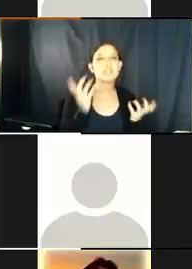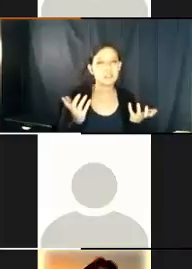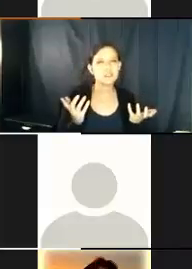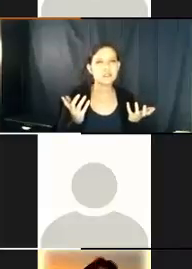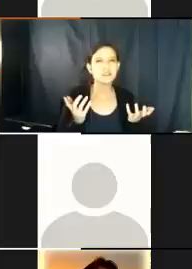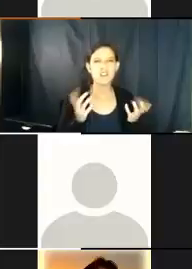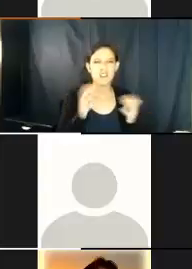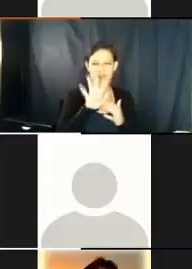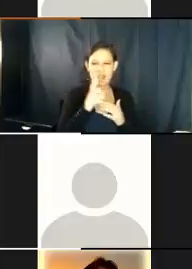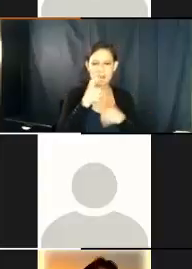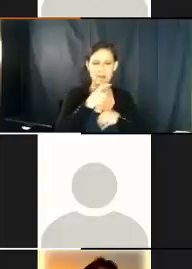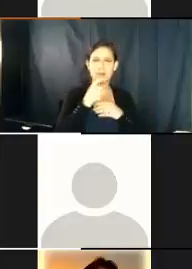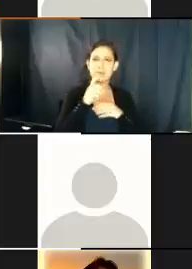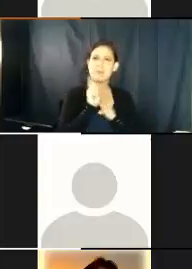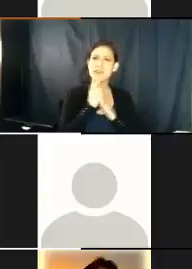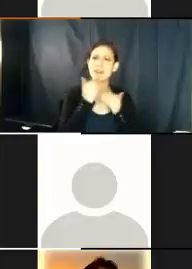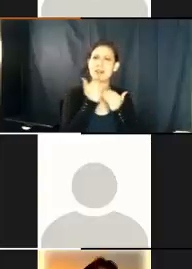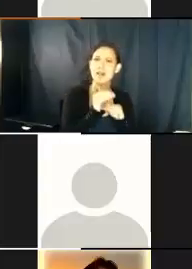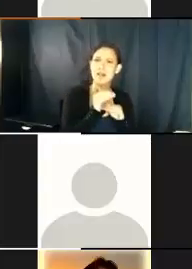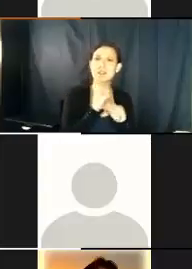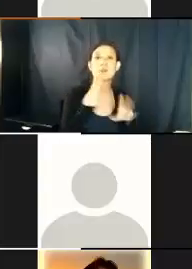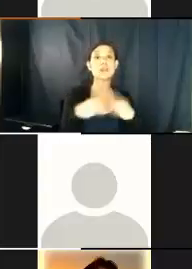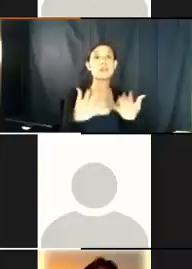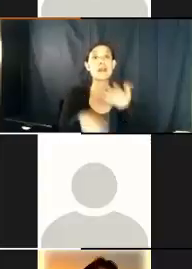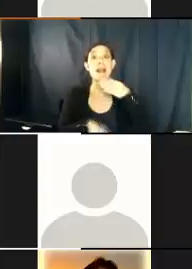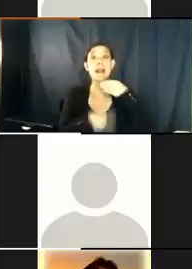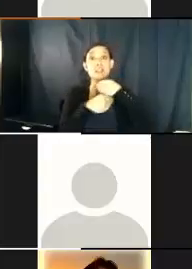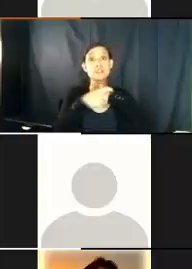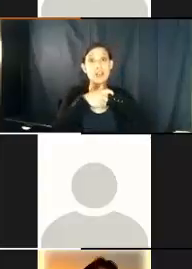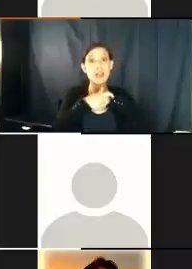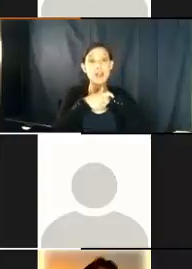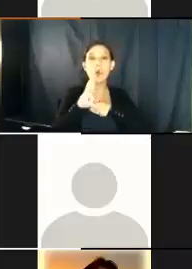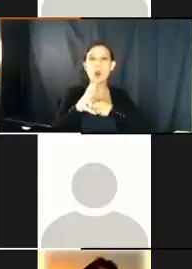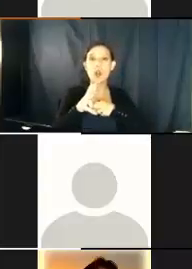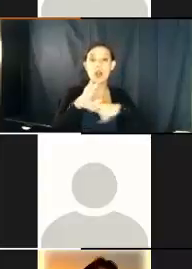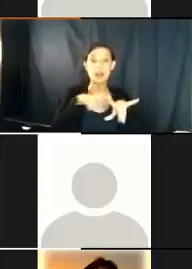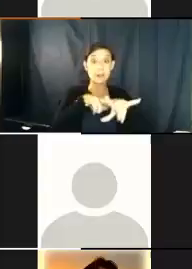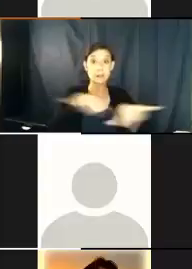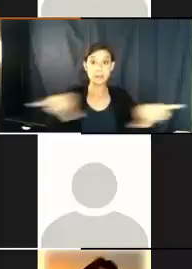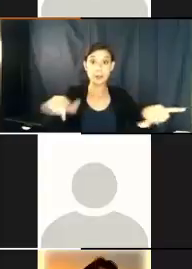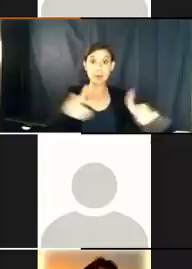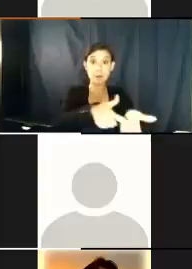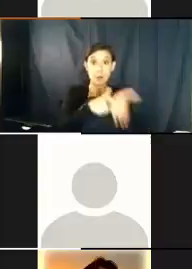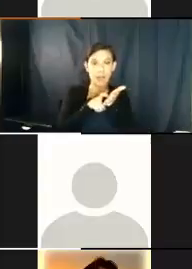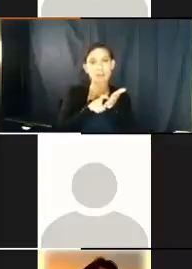So giving them some extra time or not having to all do it at the same time make sense.